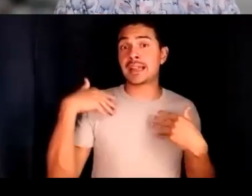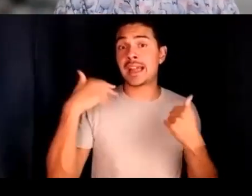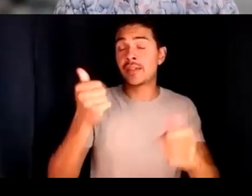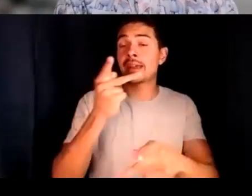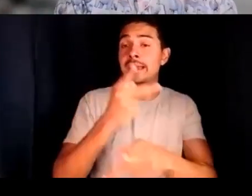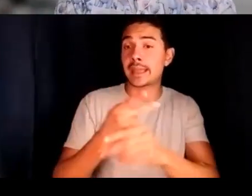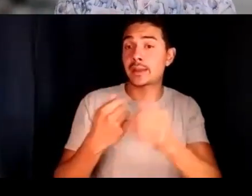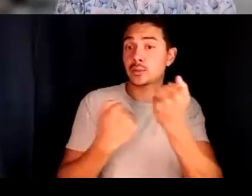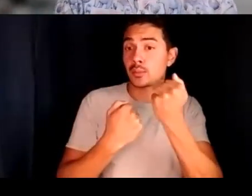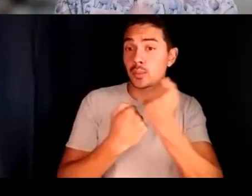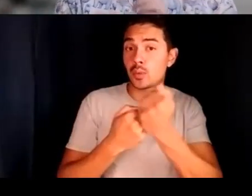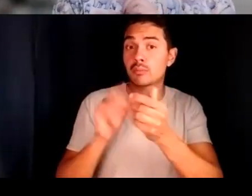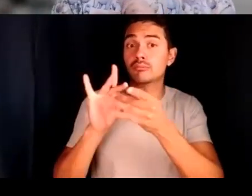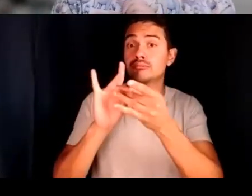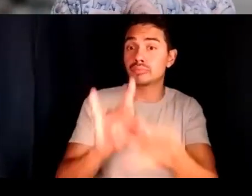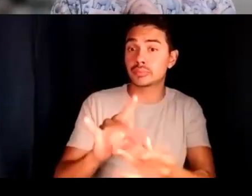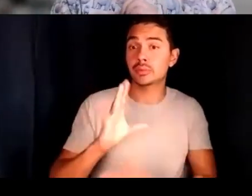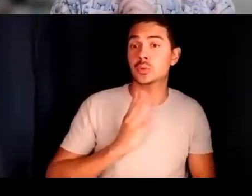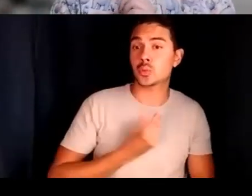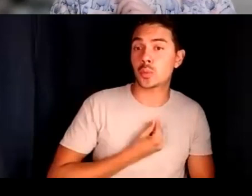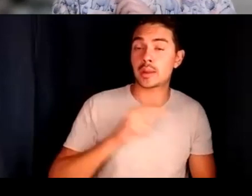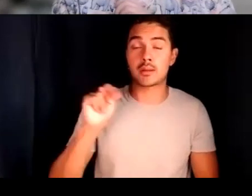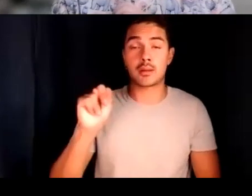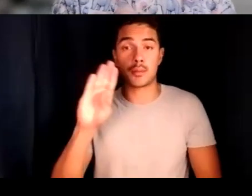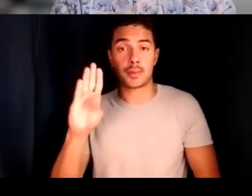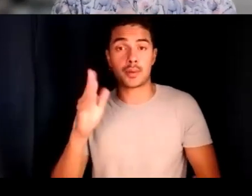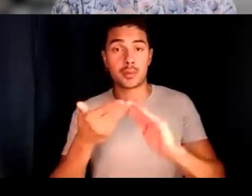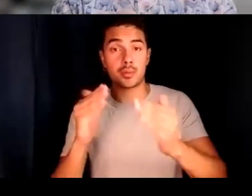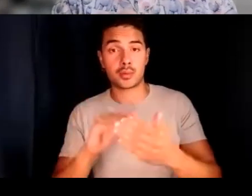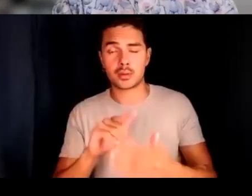for trans and nonbinary communities?